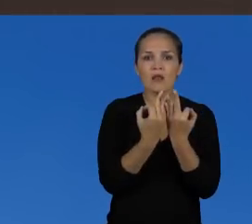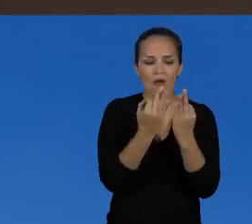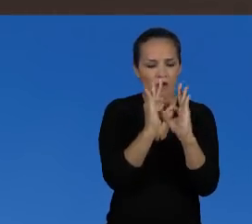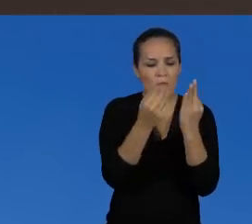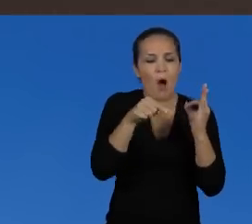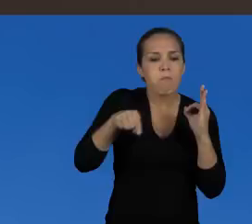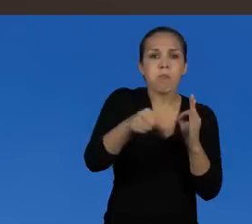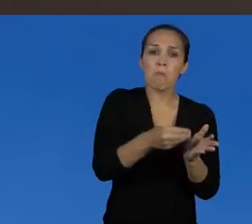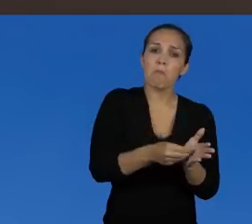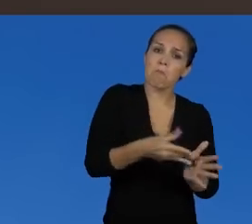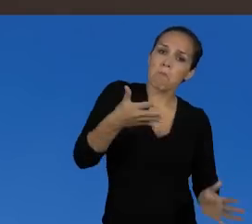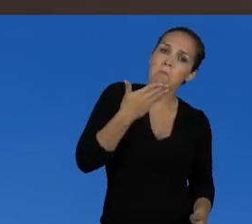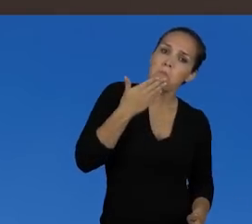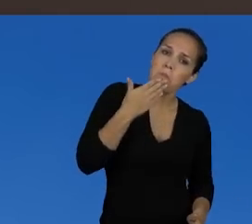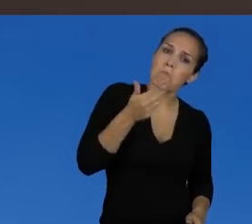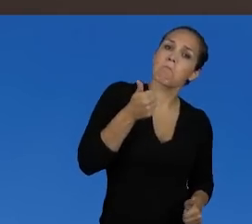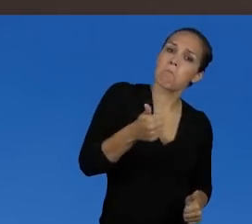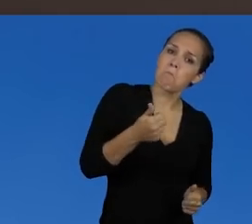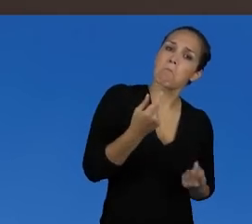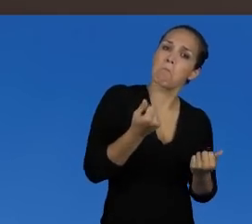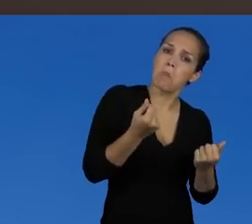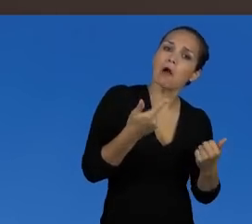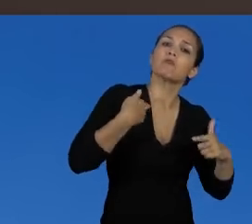I was able to access quality higher education